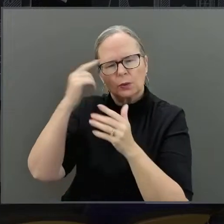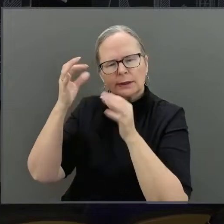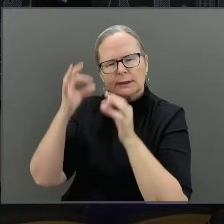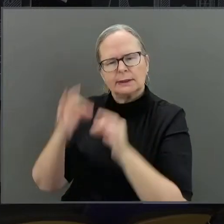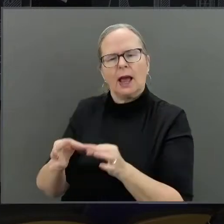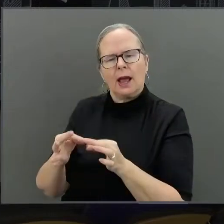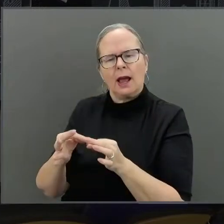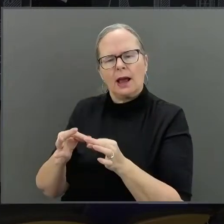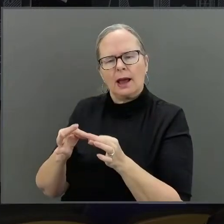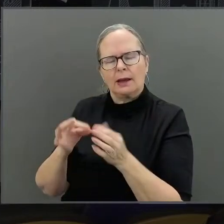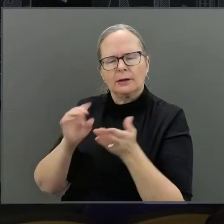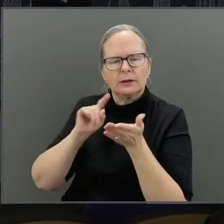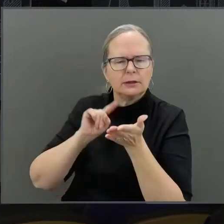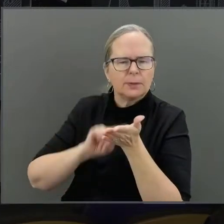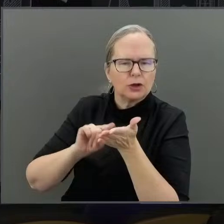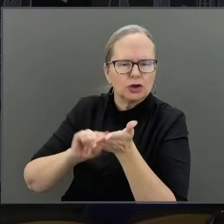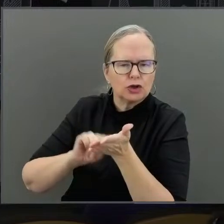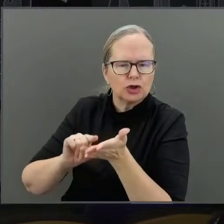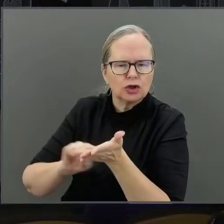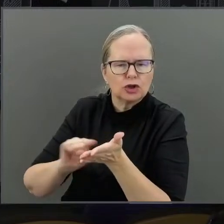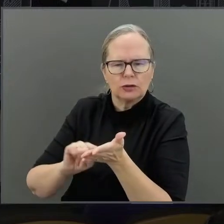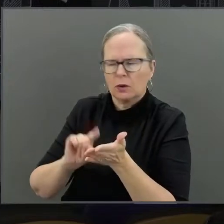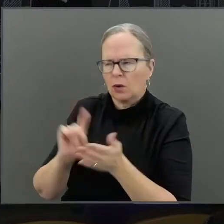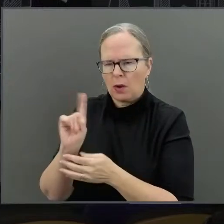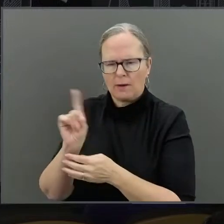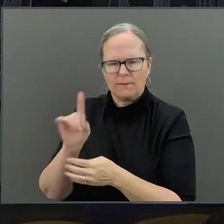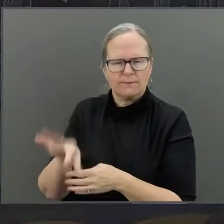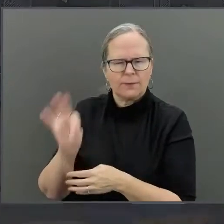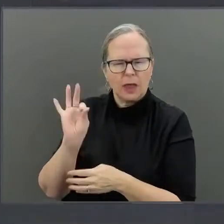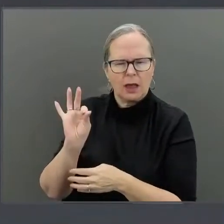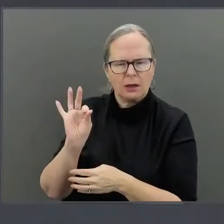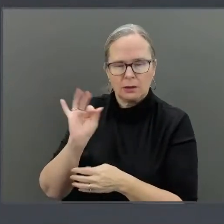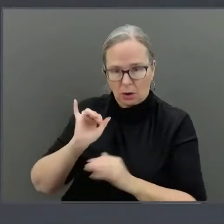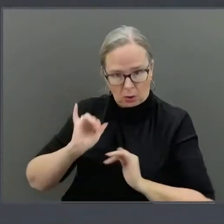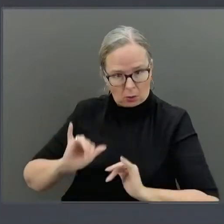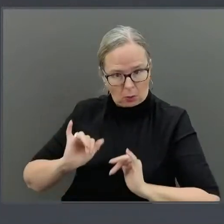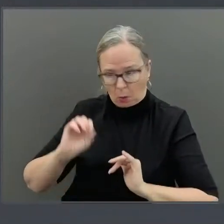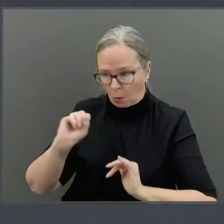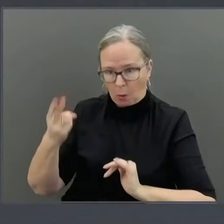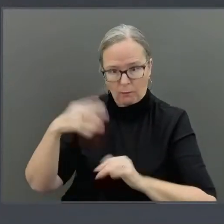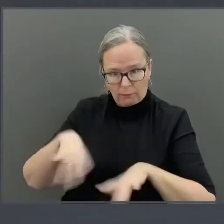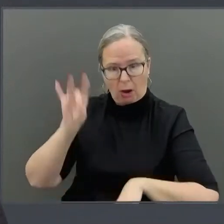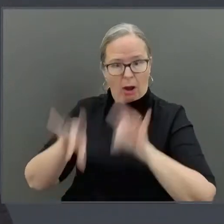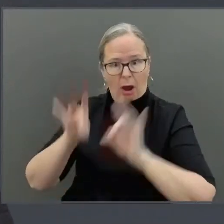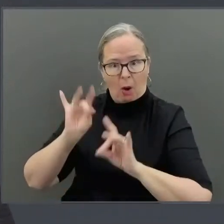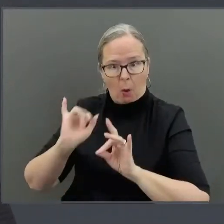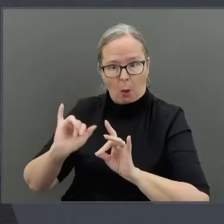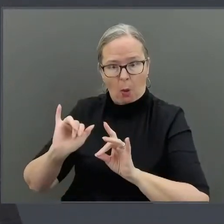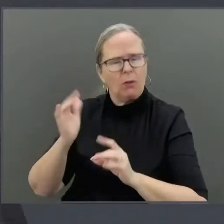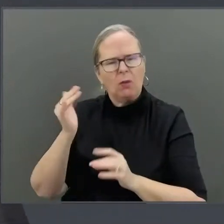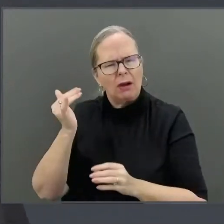inspection yeah thanks for the question so we do our inspection based on uh a risk-based program